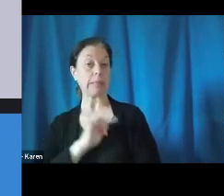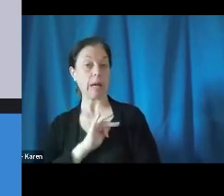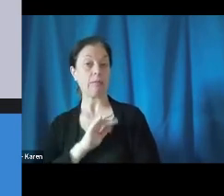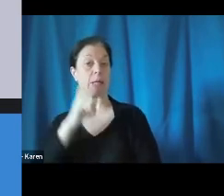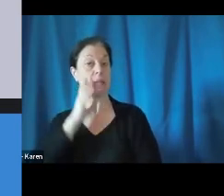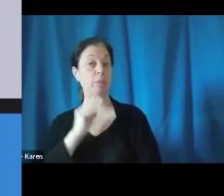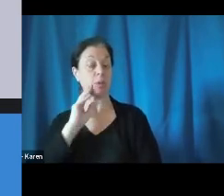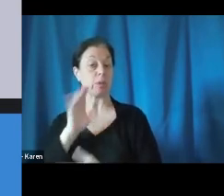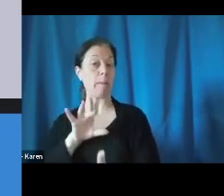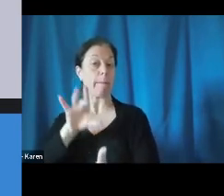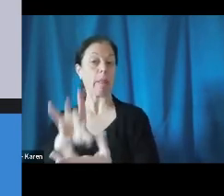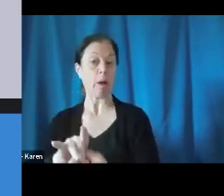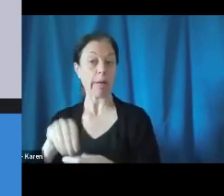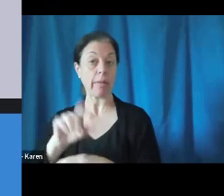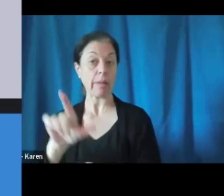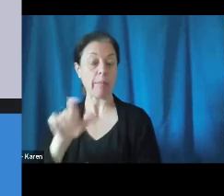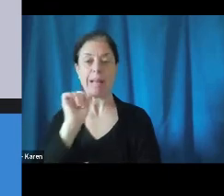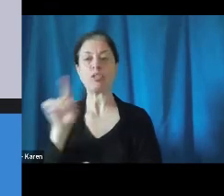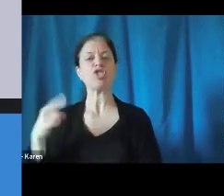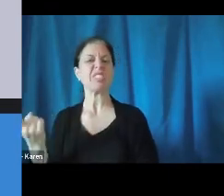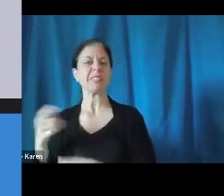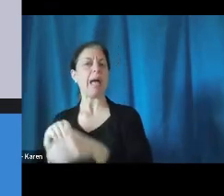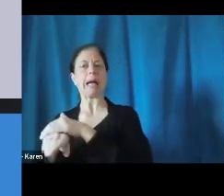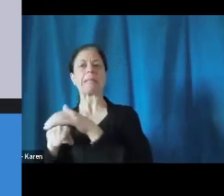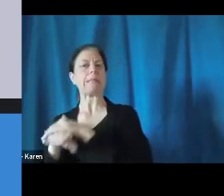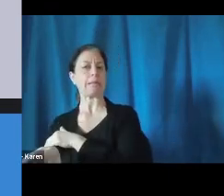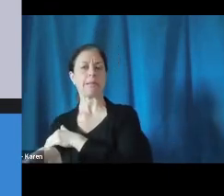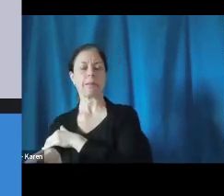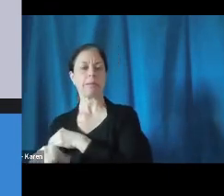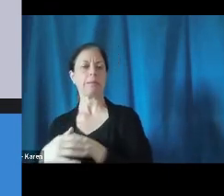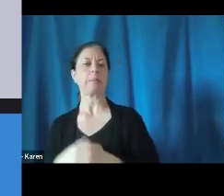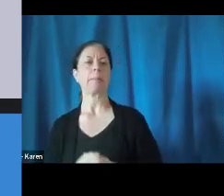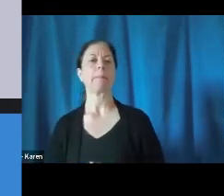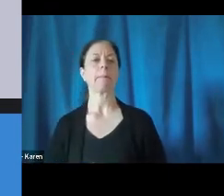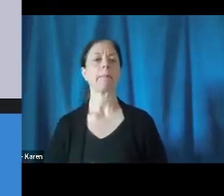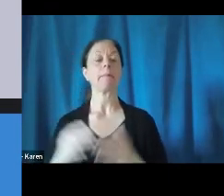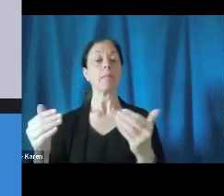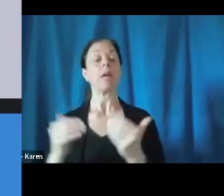How do disabled patrons and staff experience a sense of belonging in this library and not just access or